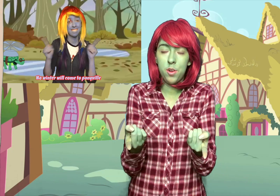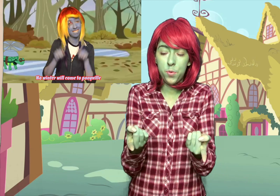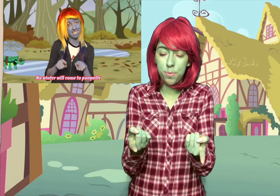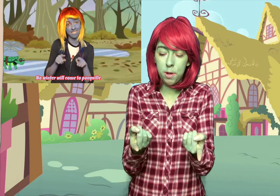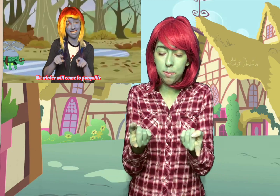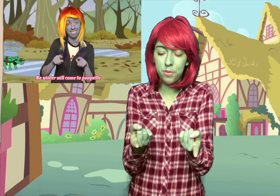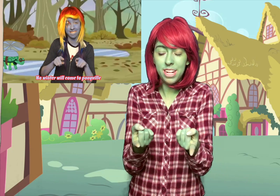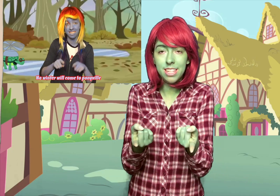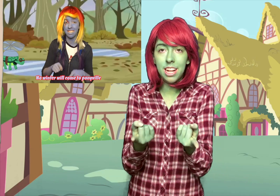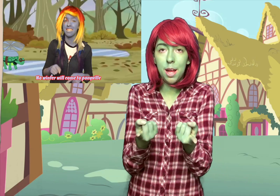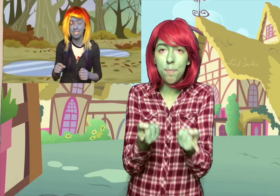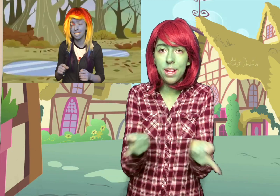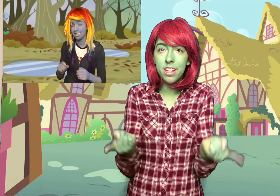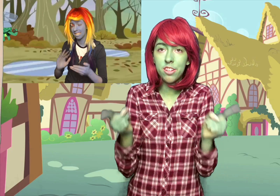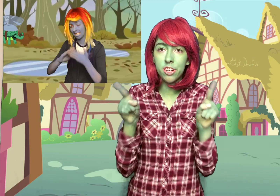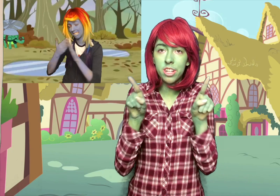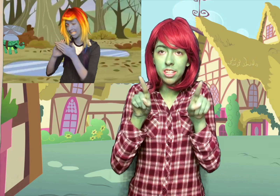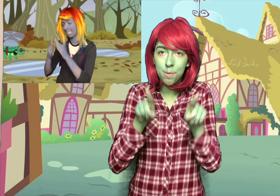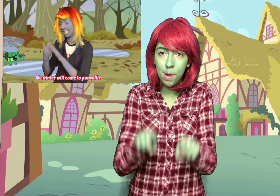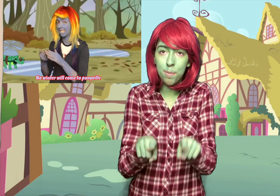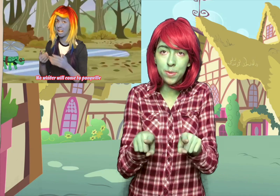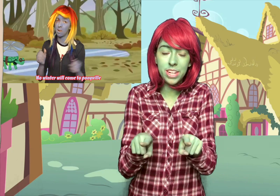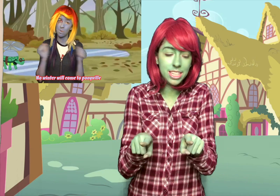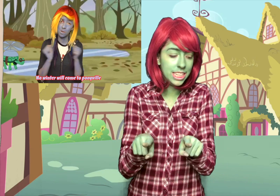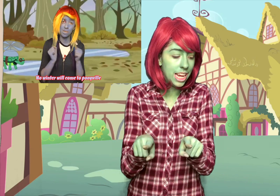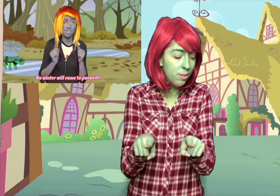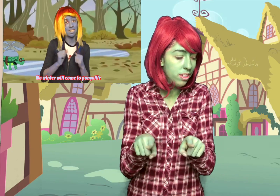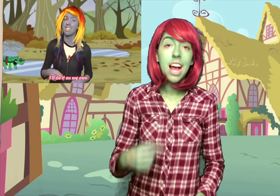with palms facing up and then turning to palms facing down